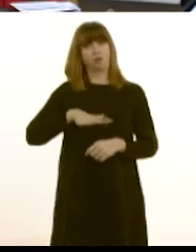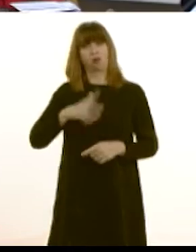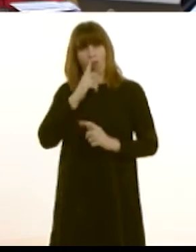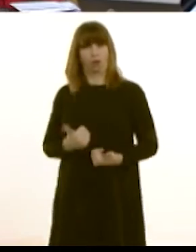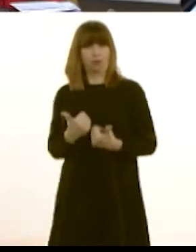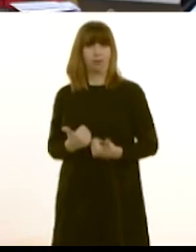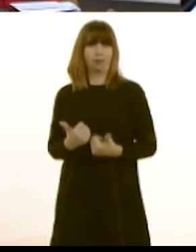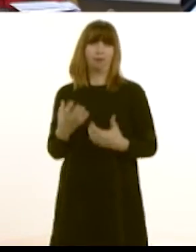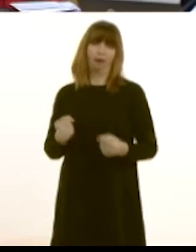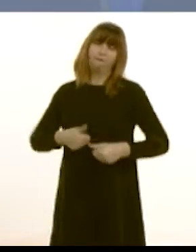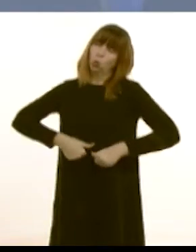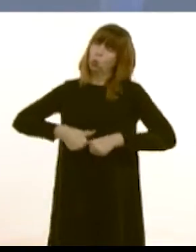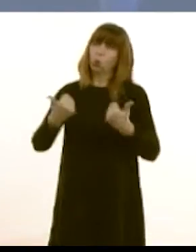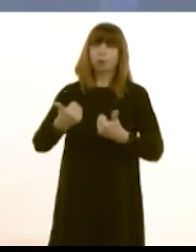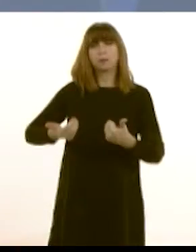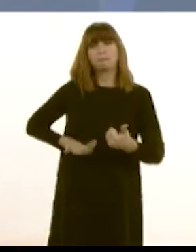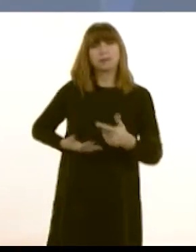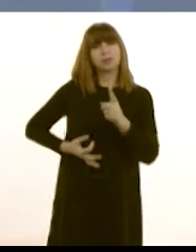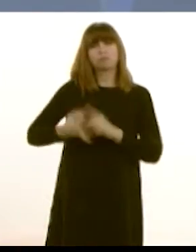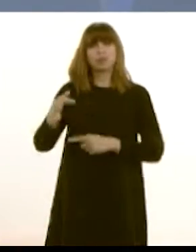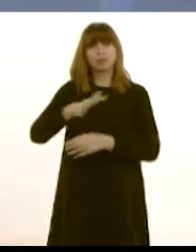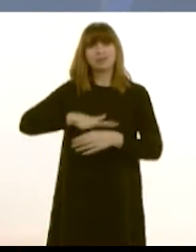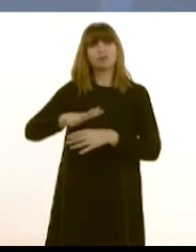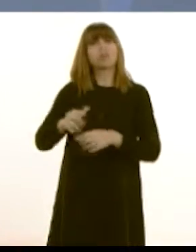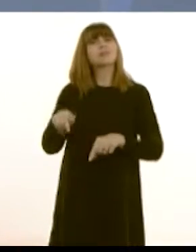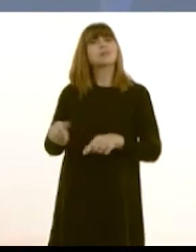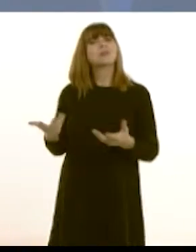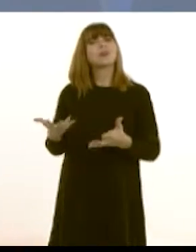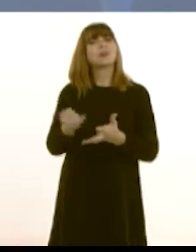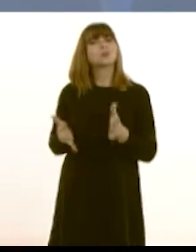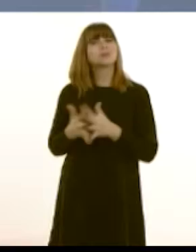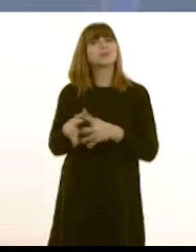formidable business improvement district in Swansea, and its success is due in no small